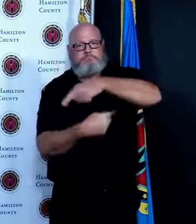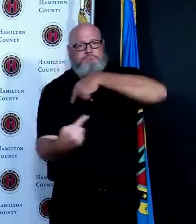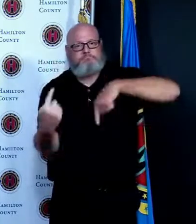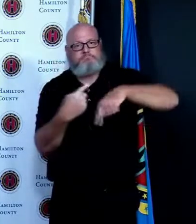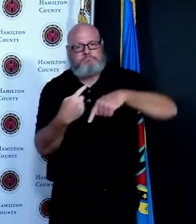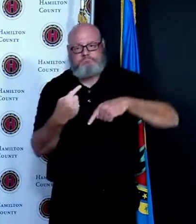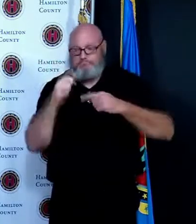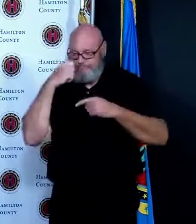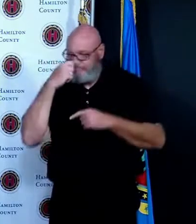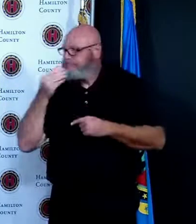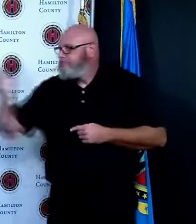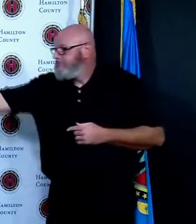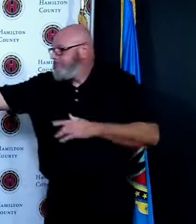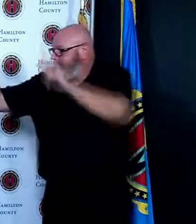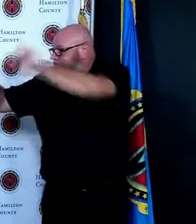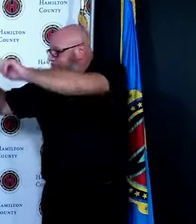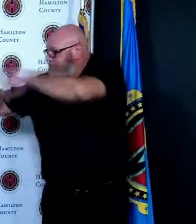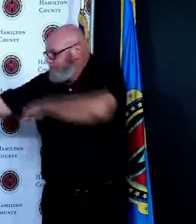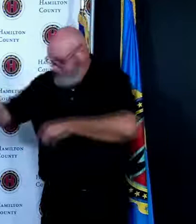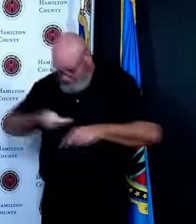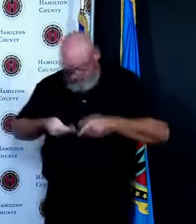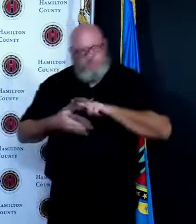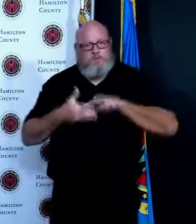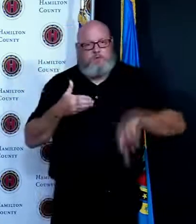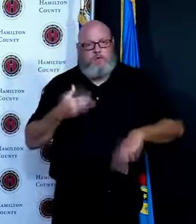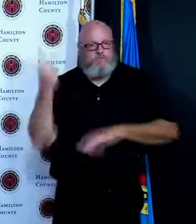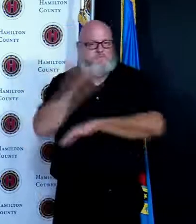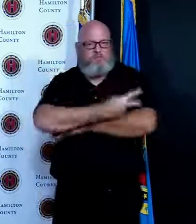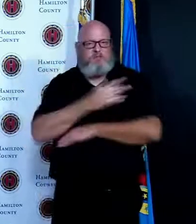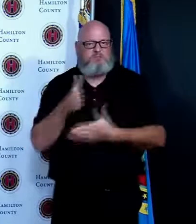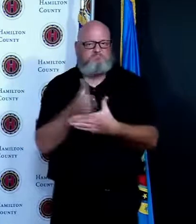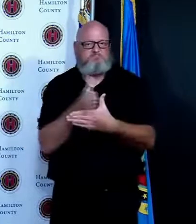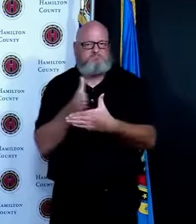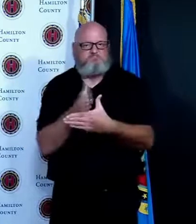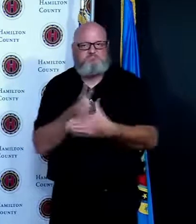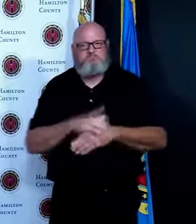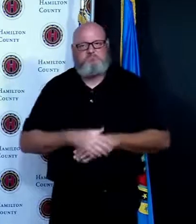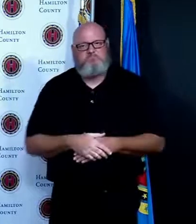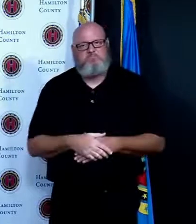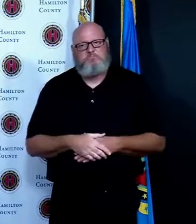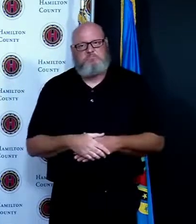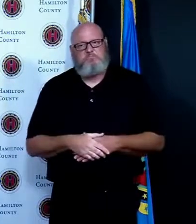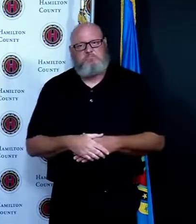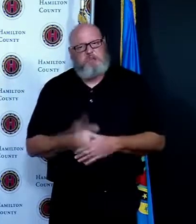so I do want to encourage people who have not yet been tested or who feel like they may have